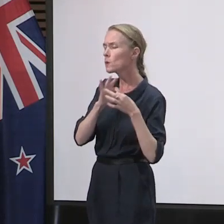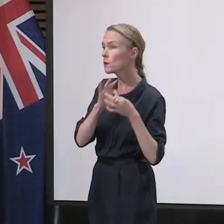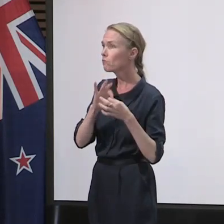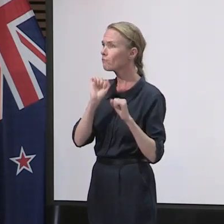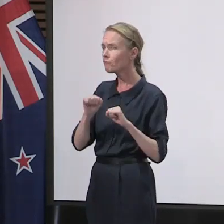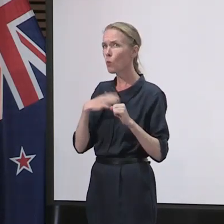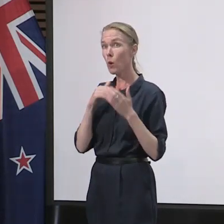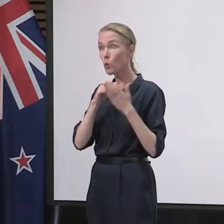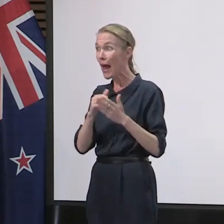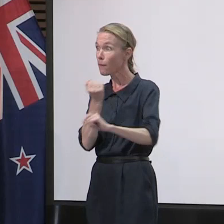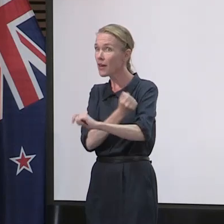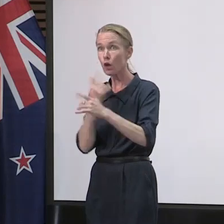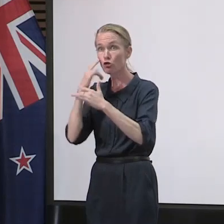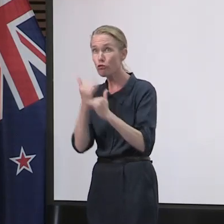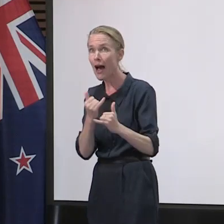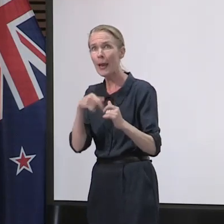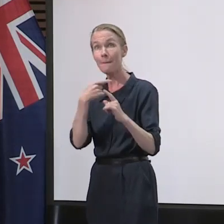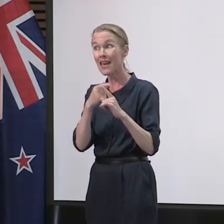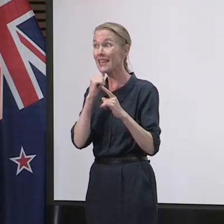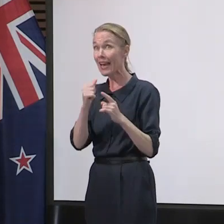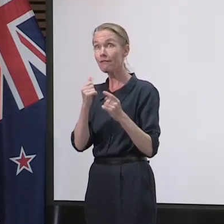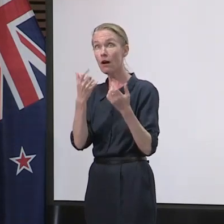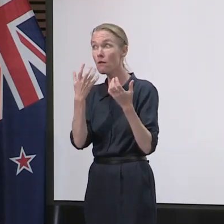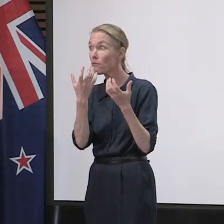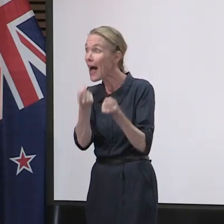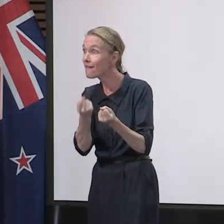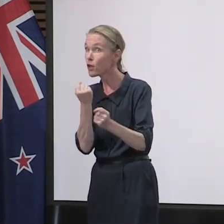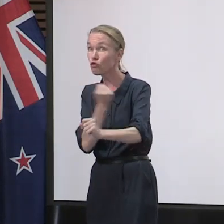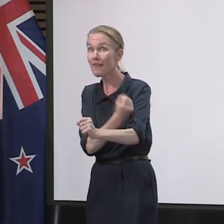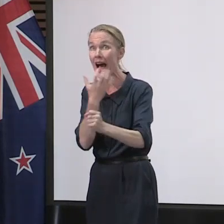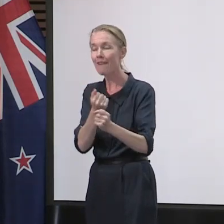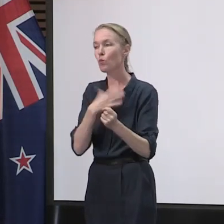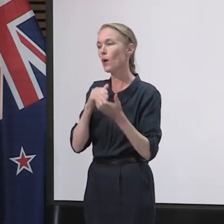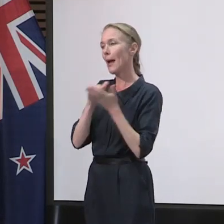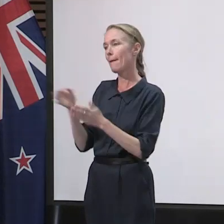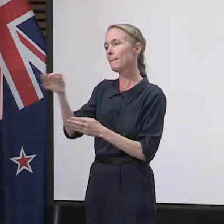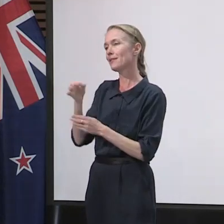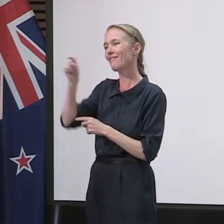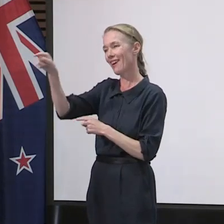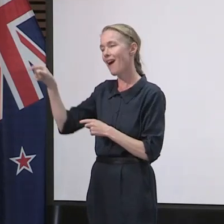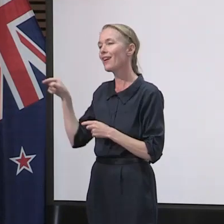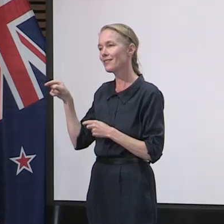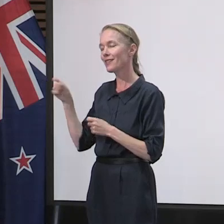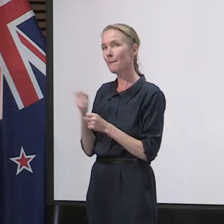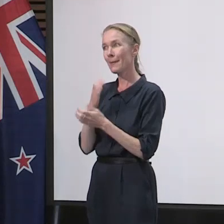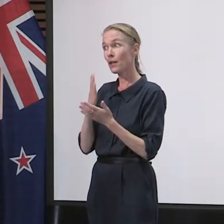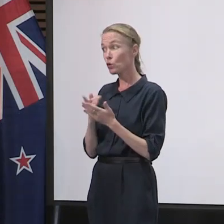important role for us, not only to support international efforts, but particularly to